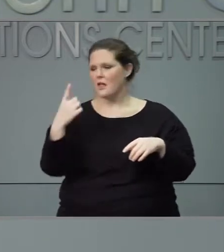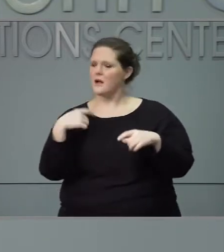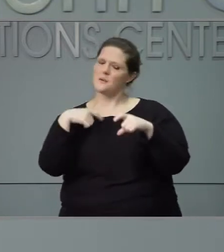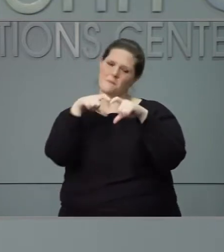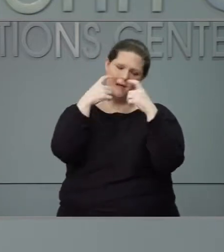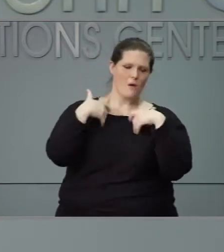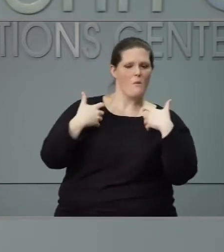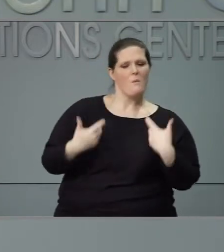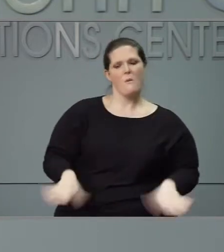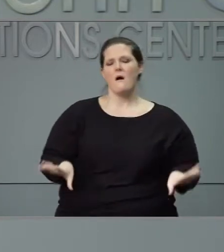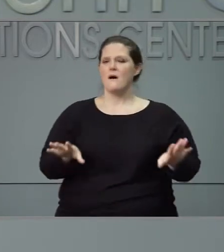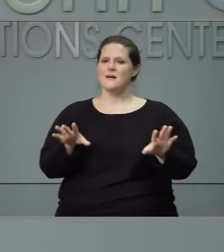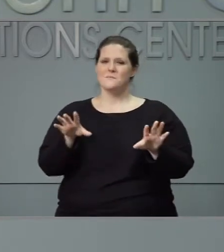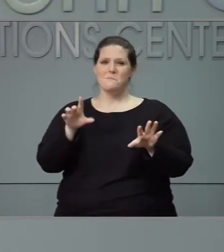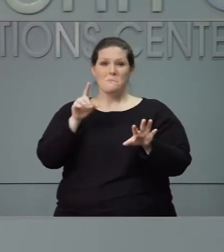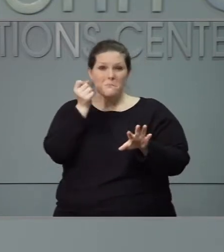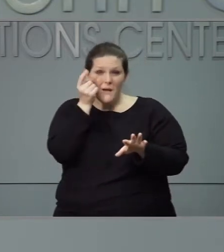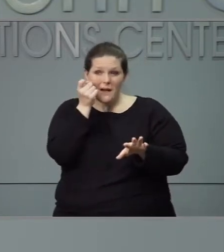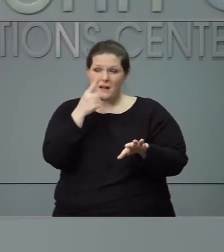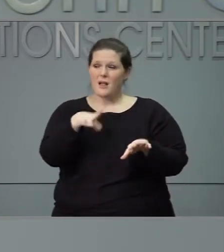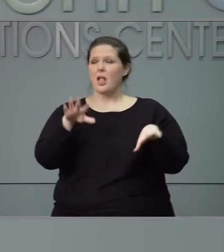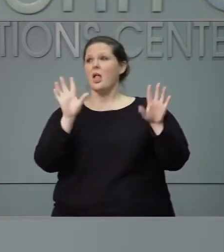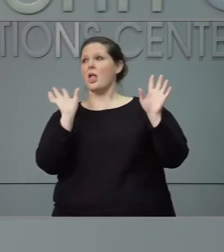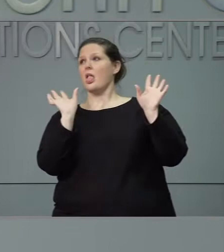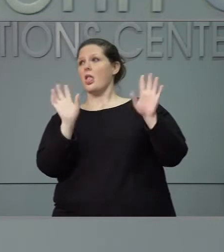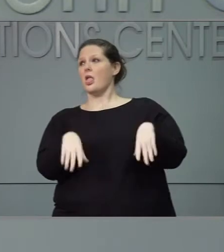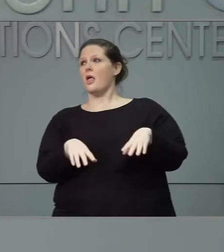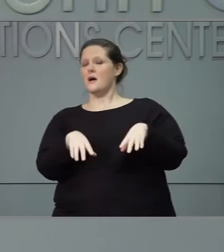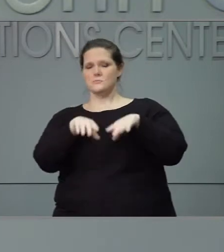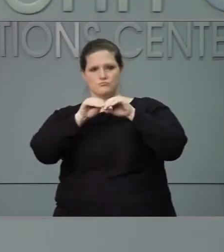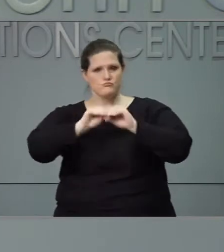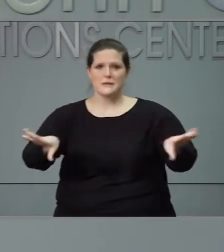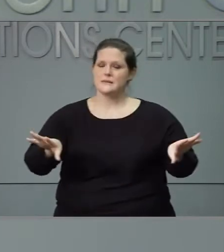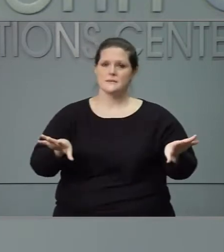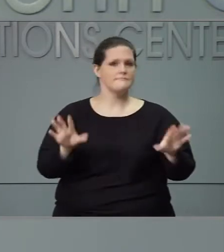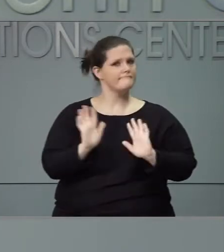QUE ESTAMOS HACIENDO, REDUCIR LA PROPAGACIÓN, NO PODEMOS TENER